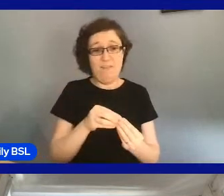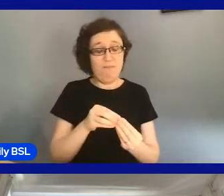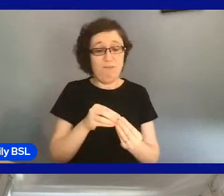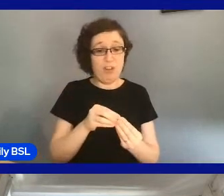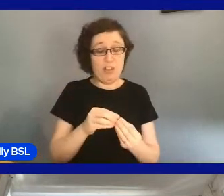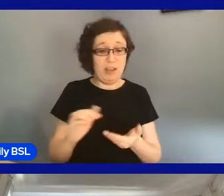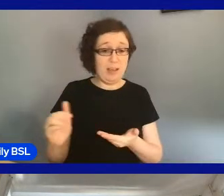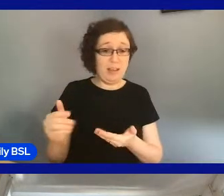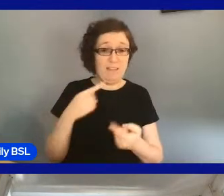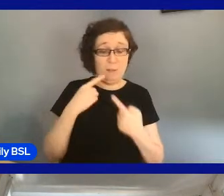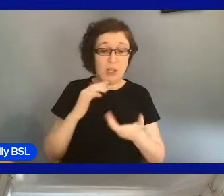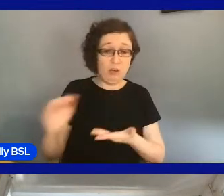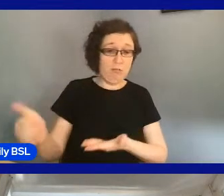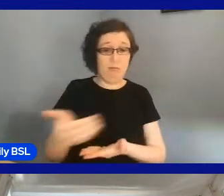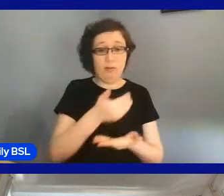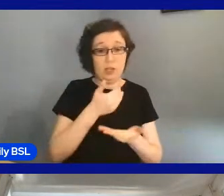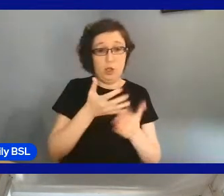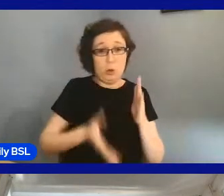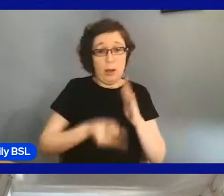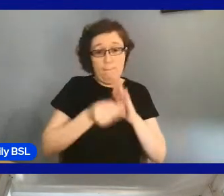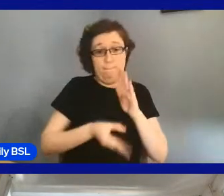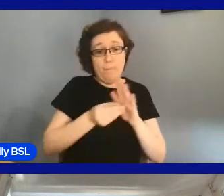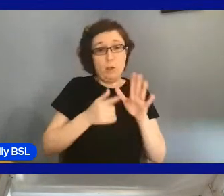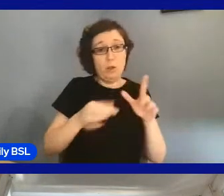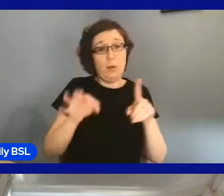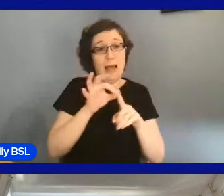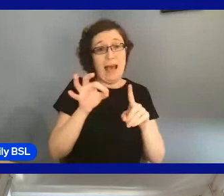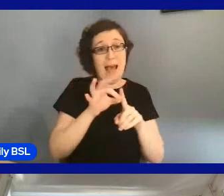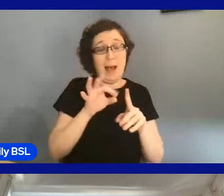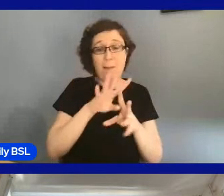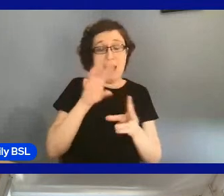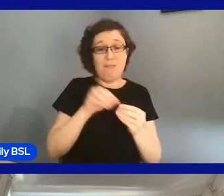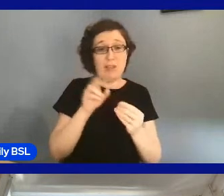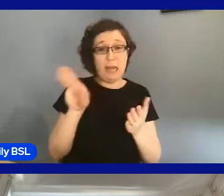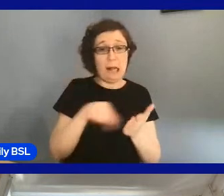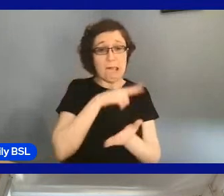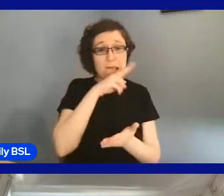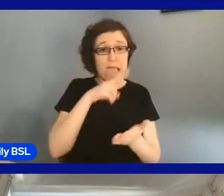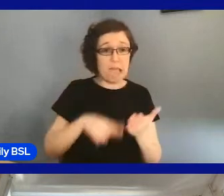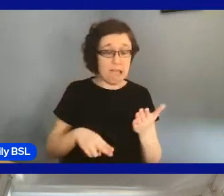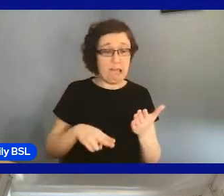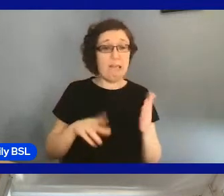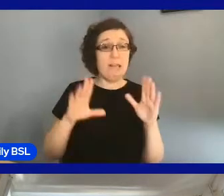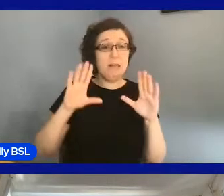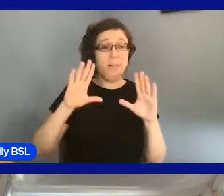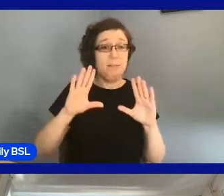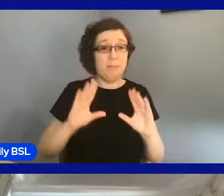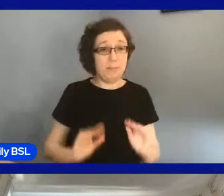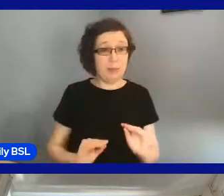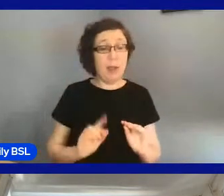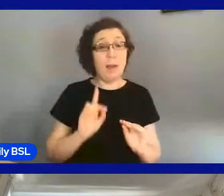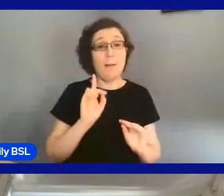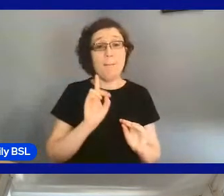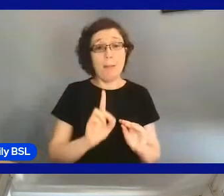trajectory was no? When COVID-19 hits, all of the events we collated and information that we were putting